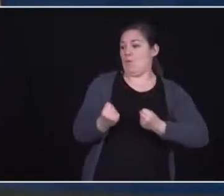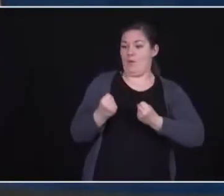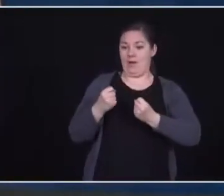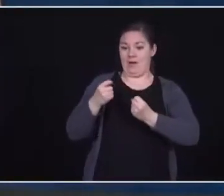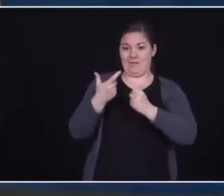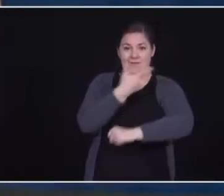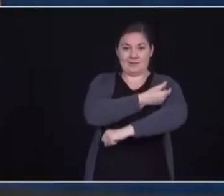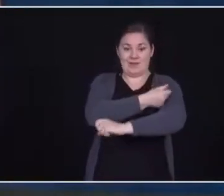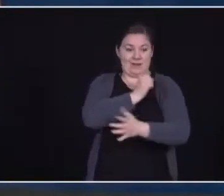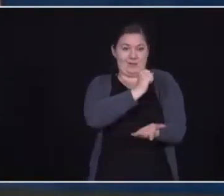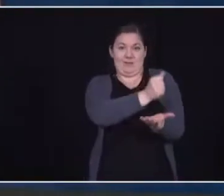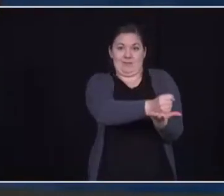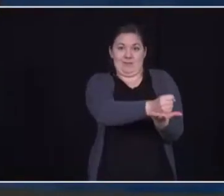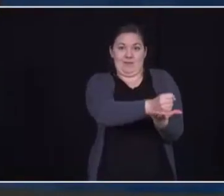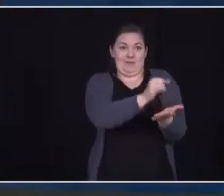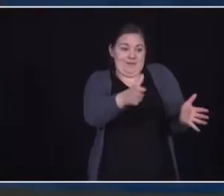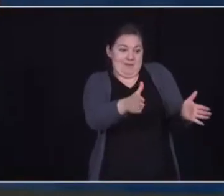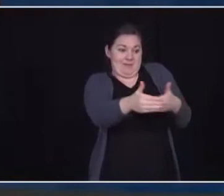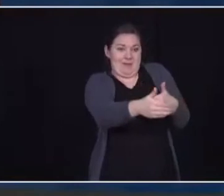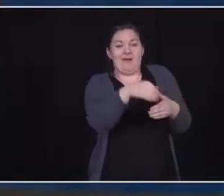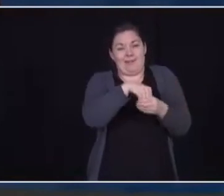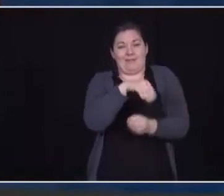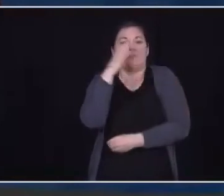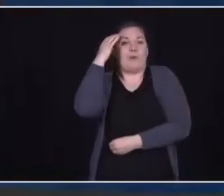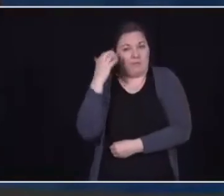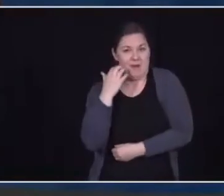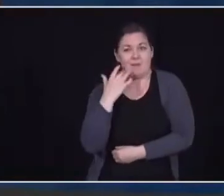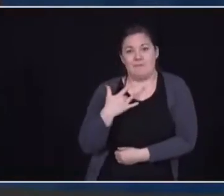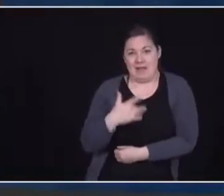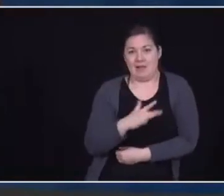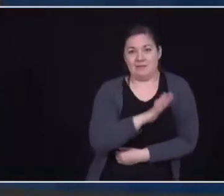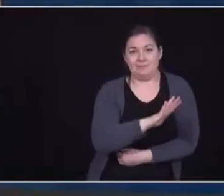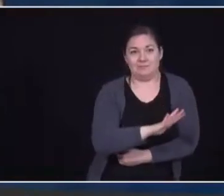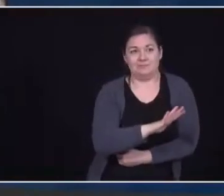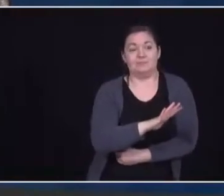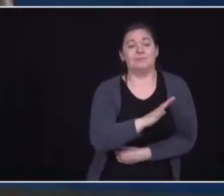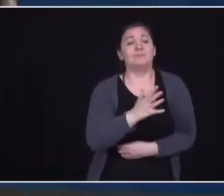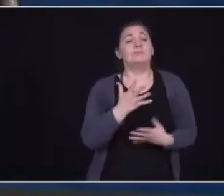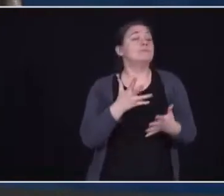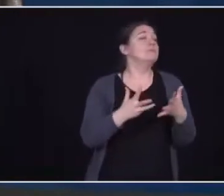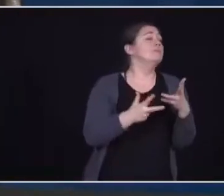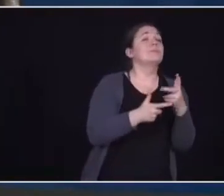through a select number of hospitals do to the requirement to keep the vaccine at an extremely low temperature.